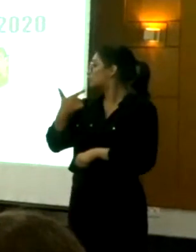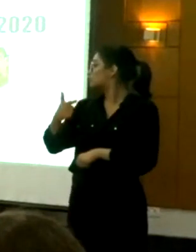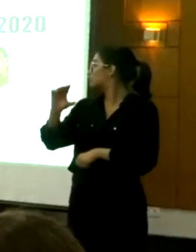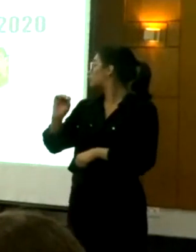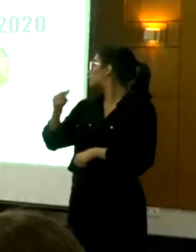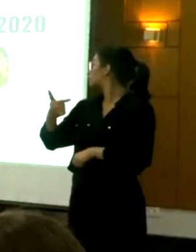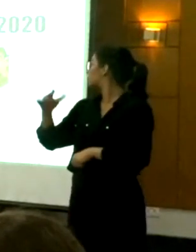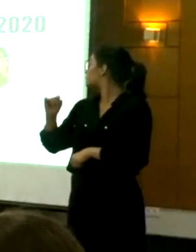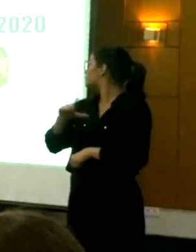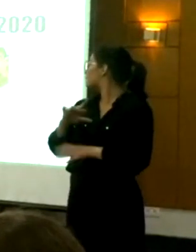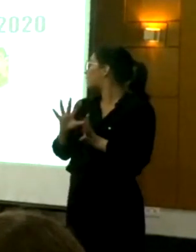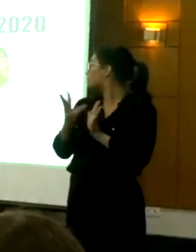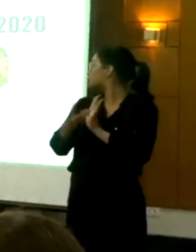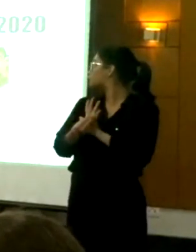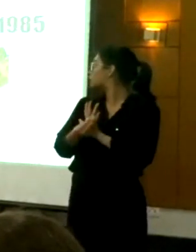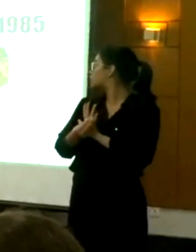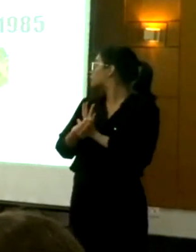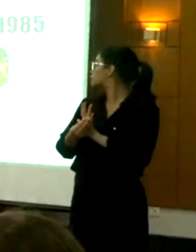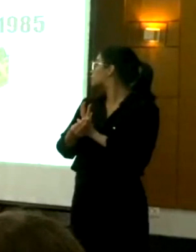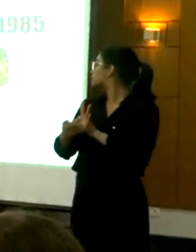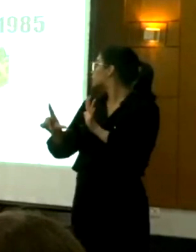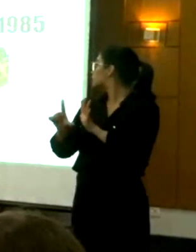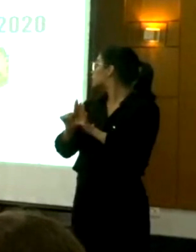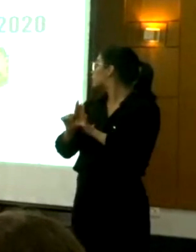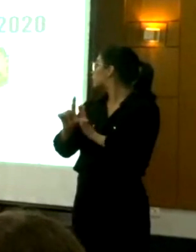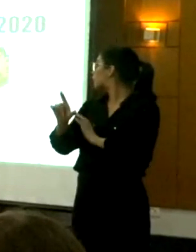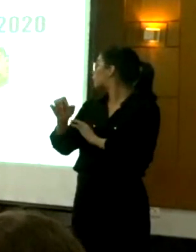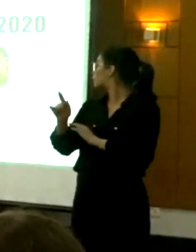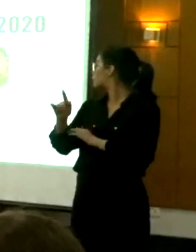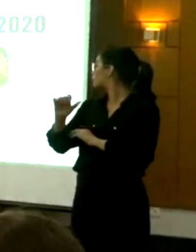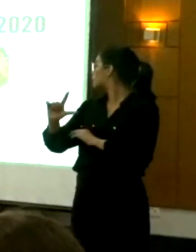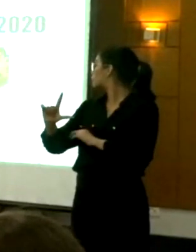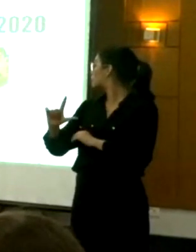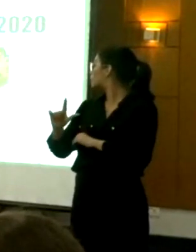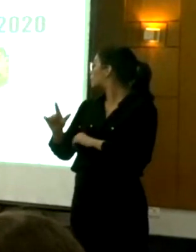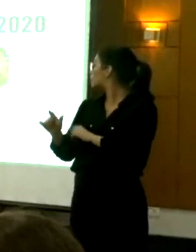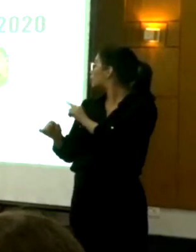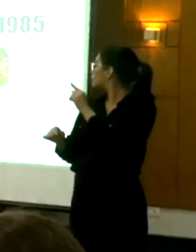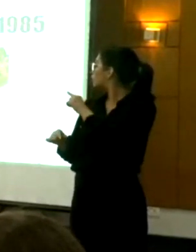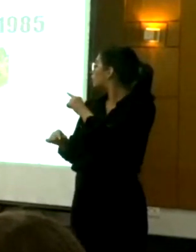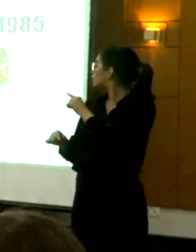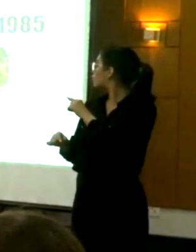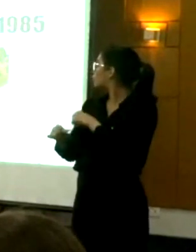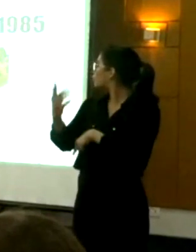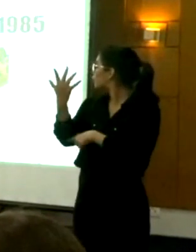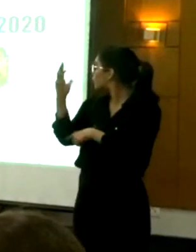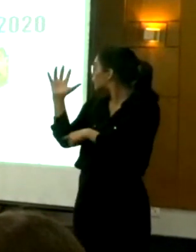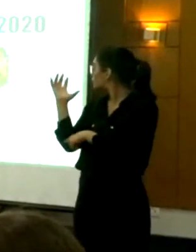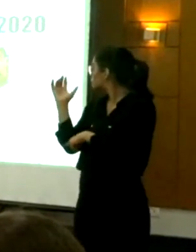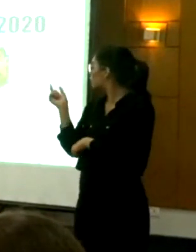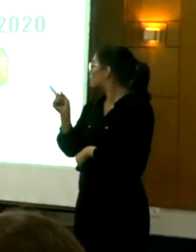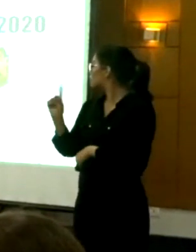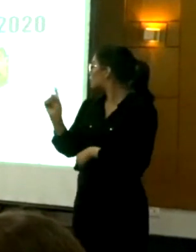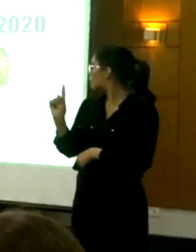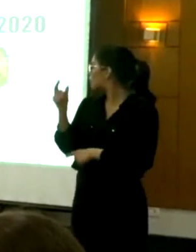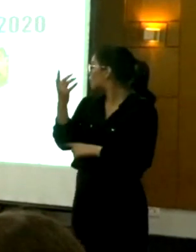, the colors on the green map are forest , this green is a little lighter, it is not a forest , for example , it is a field here in nose do Marajó